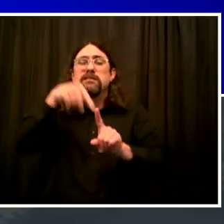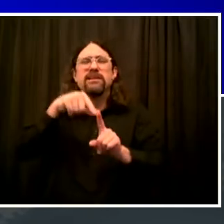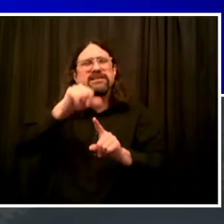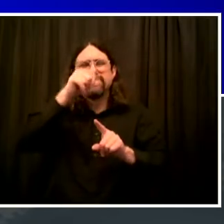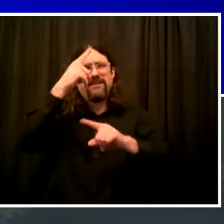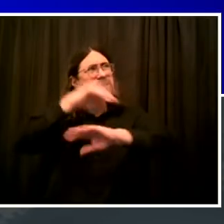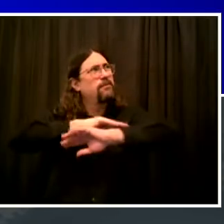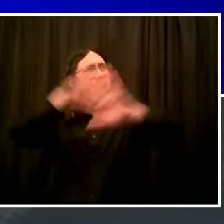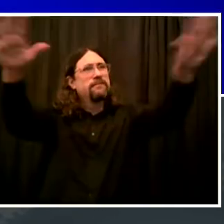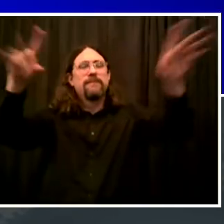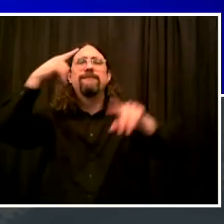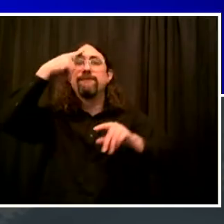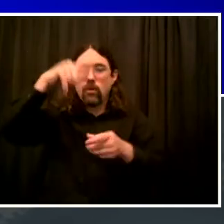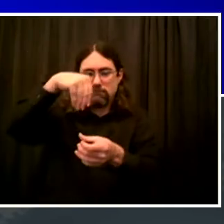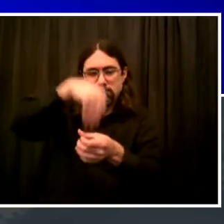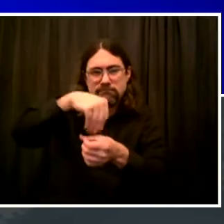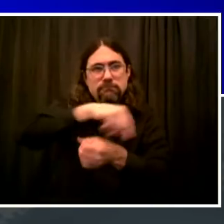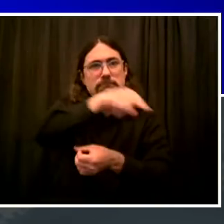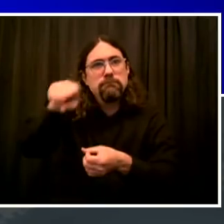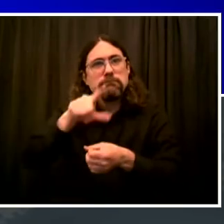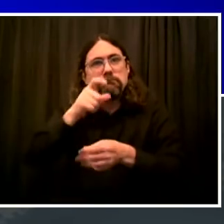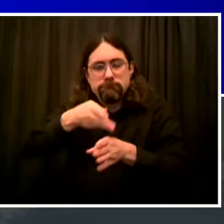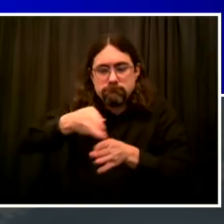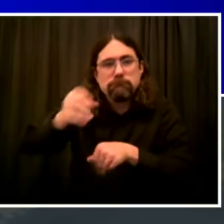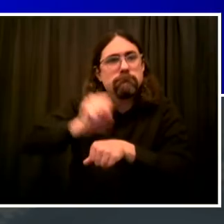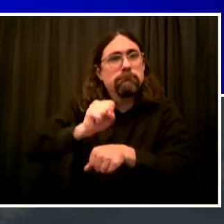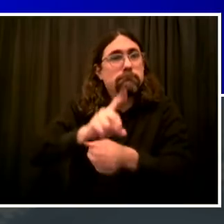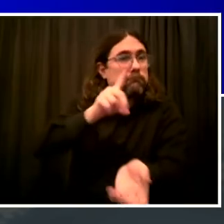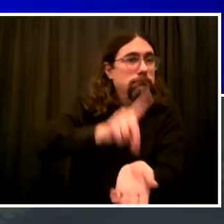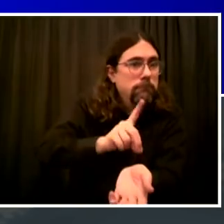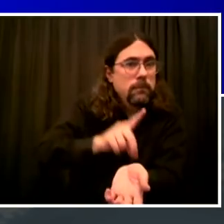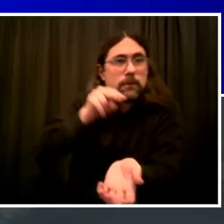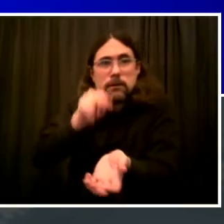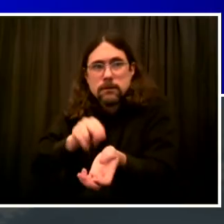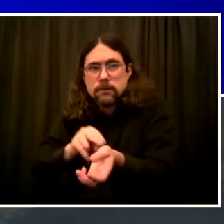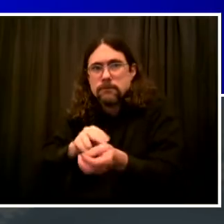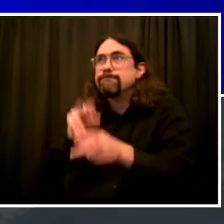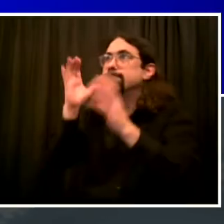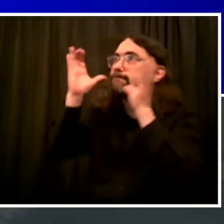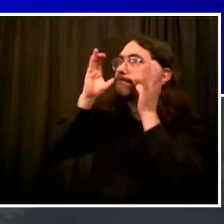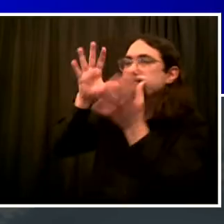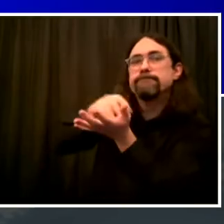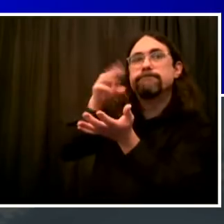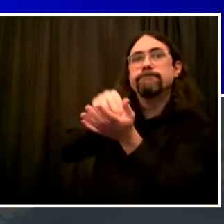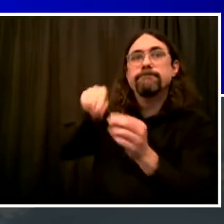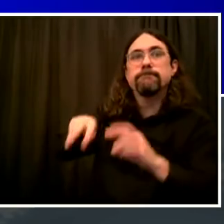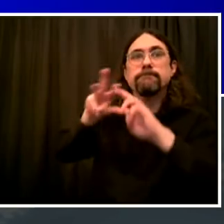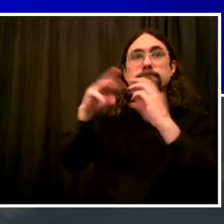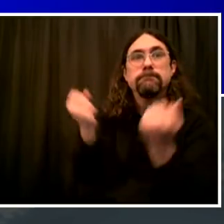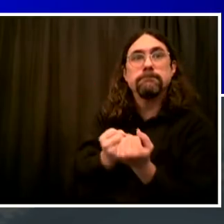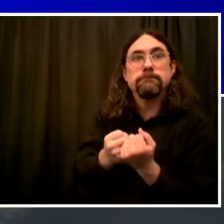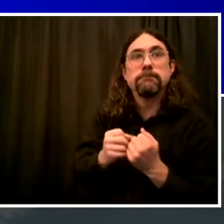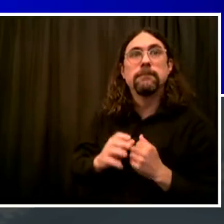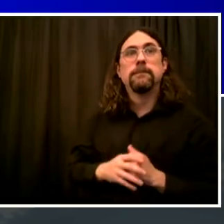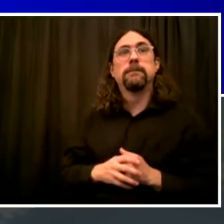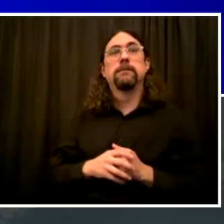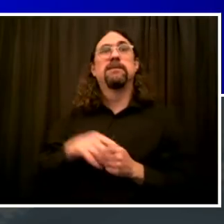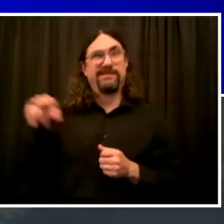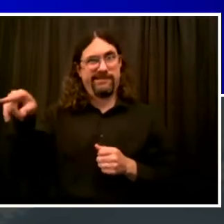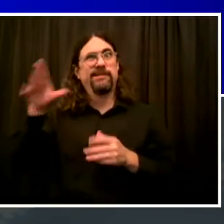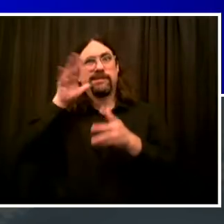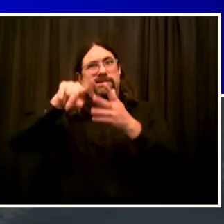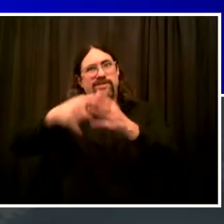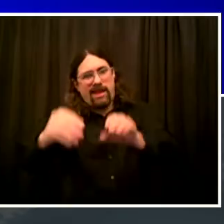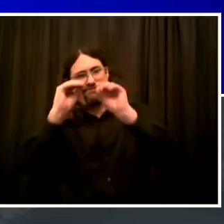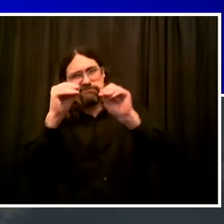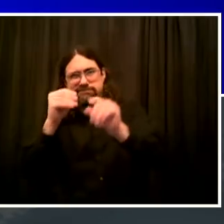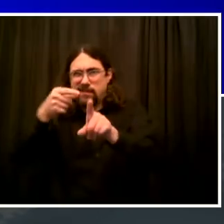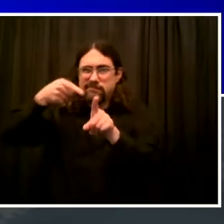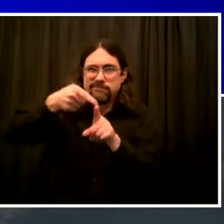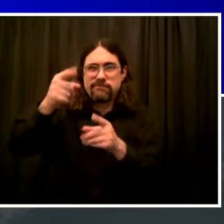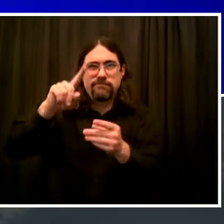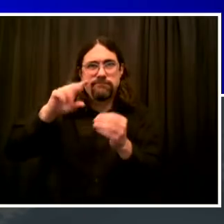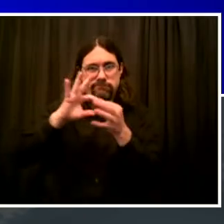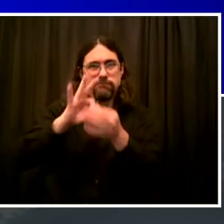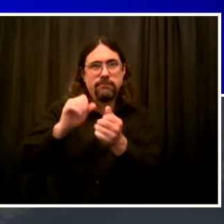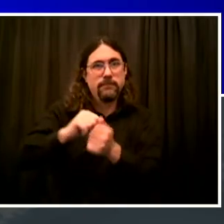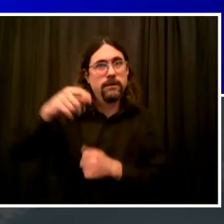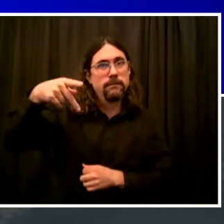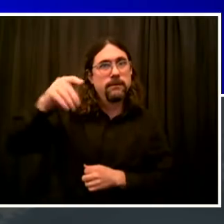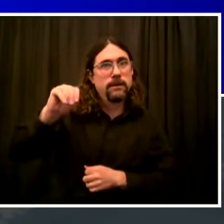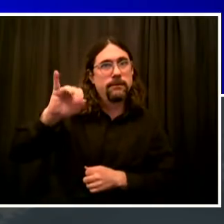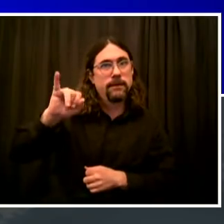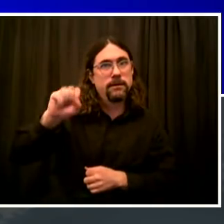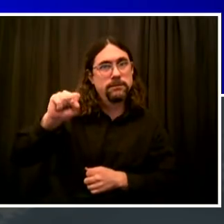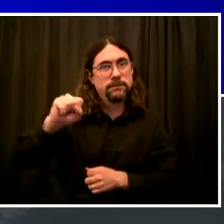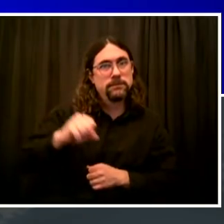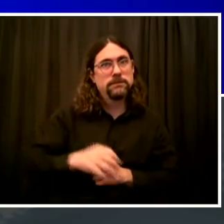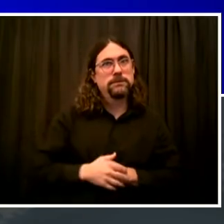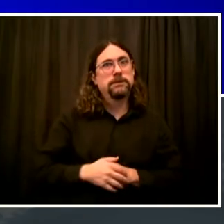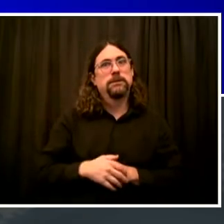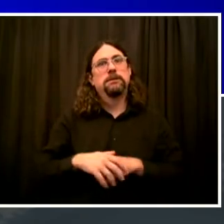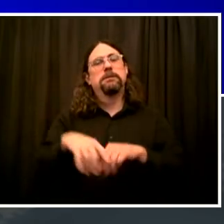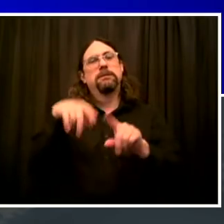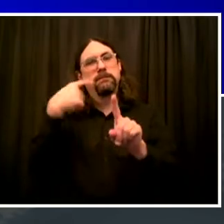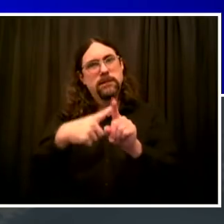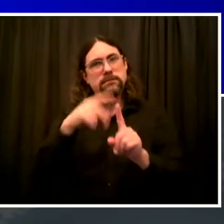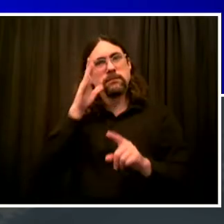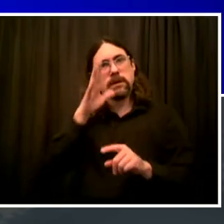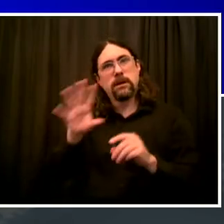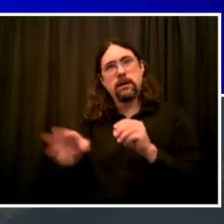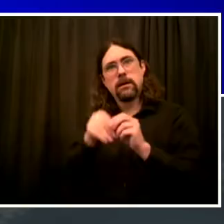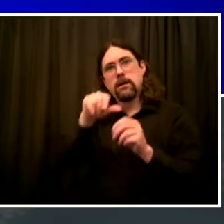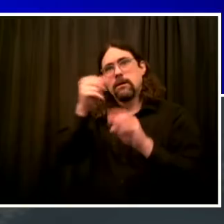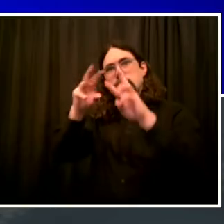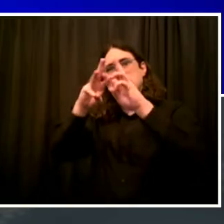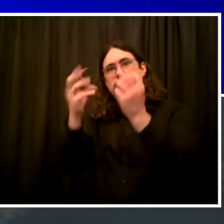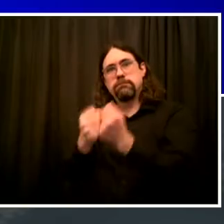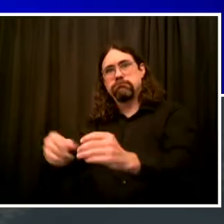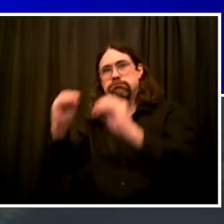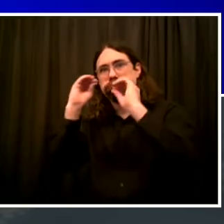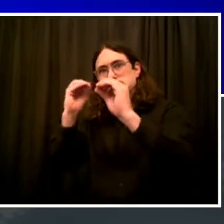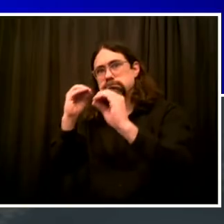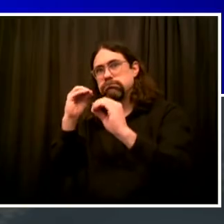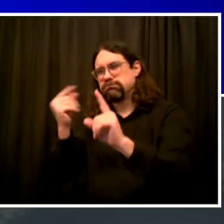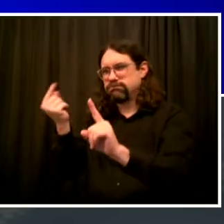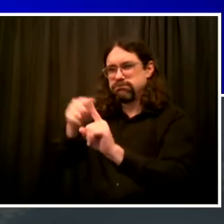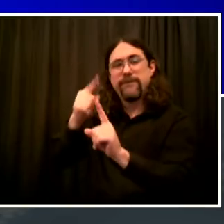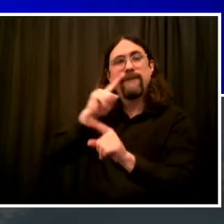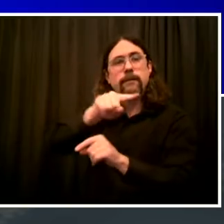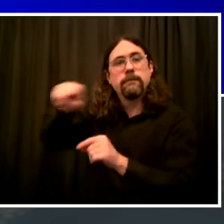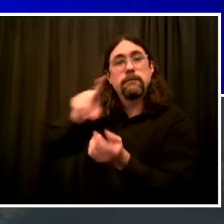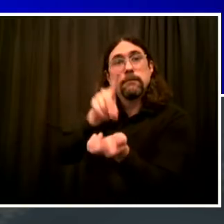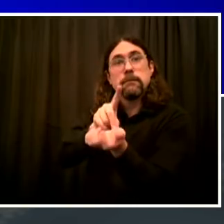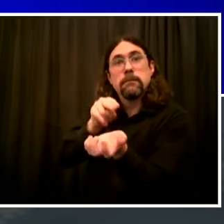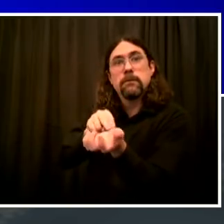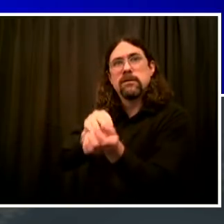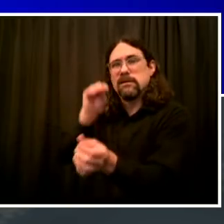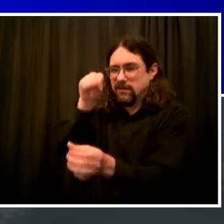PARTICULARLY